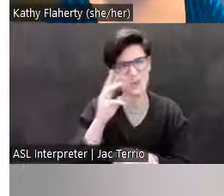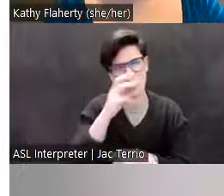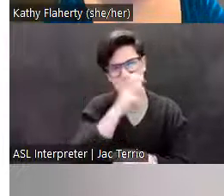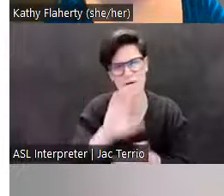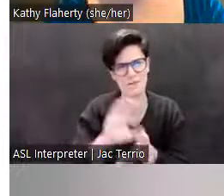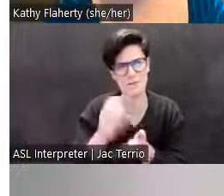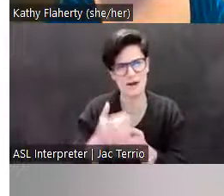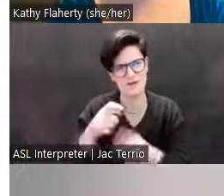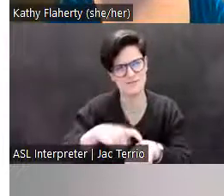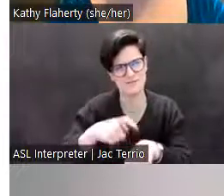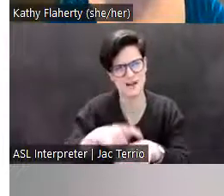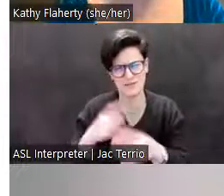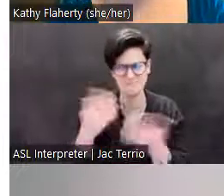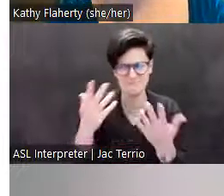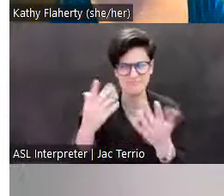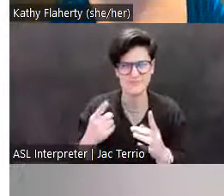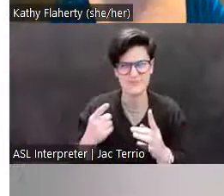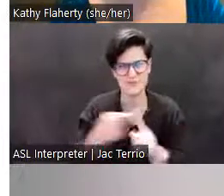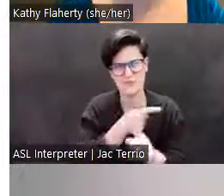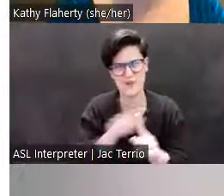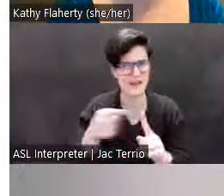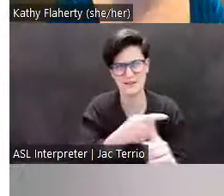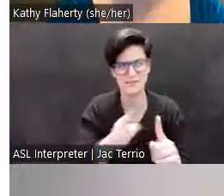is about 10 months, but not necessarily. 15:34:11 If you're dealing with the months